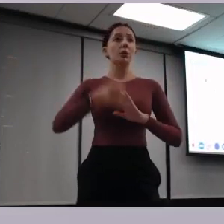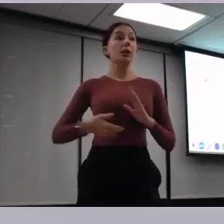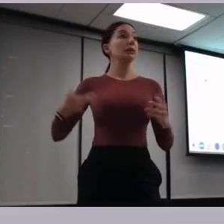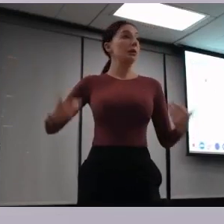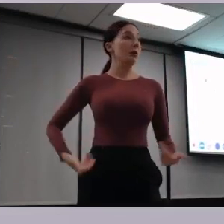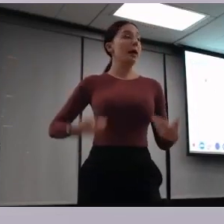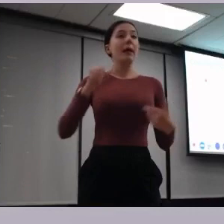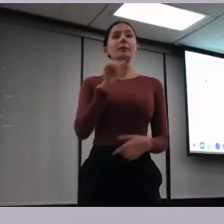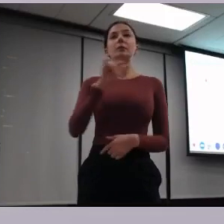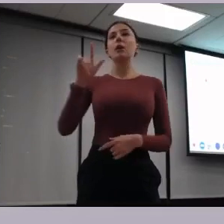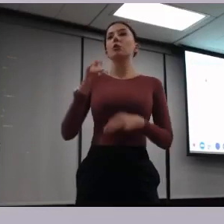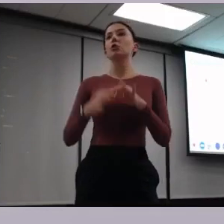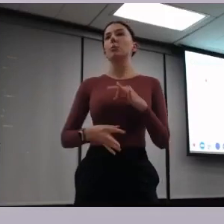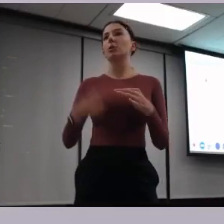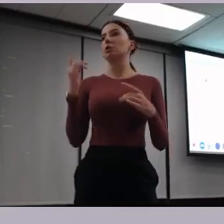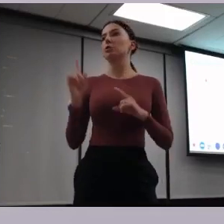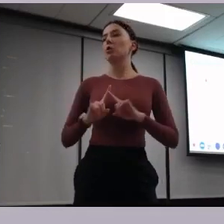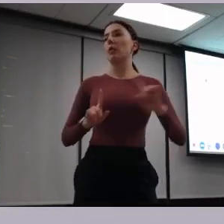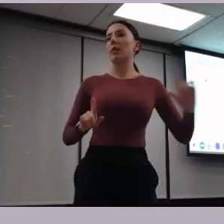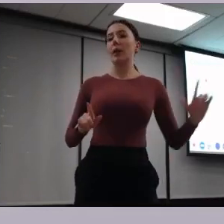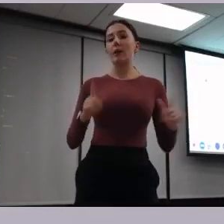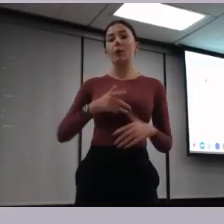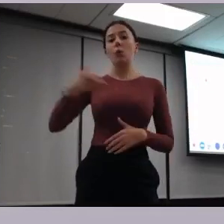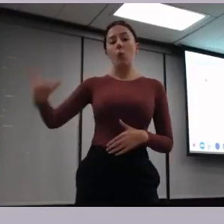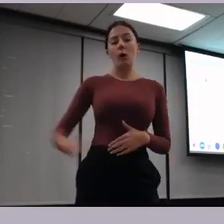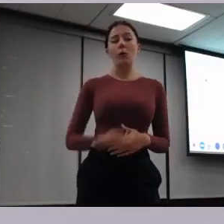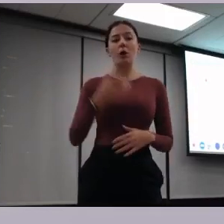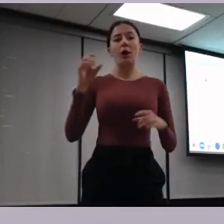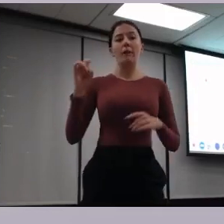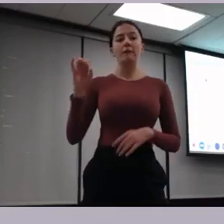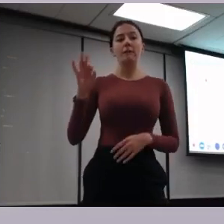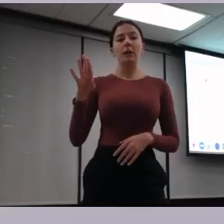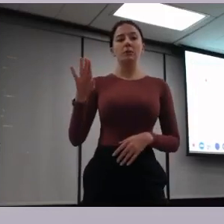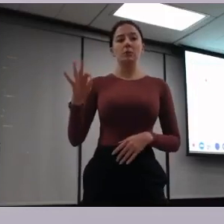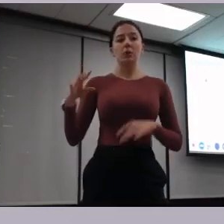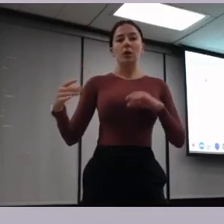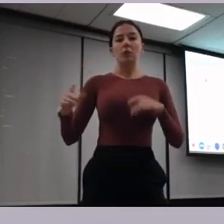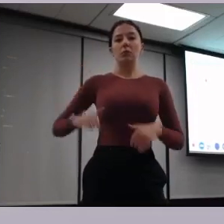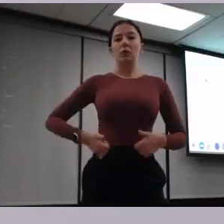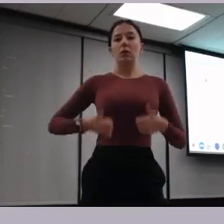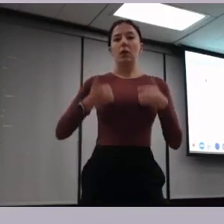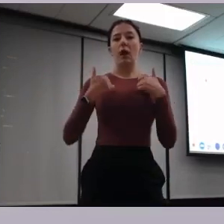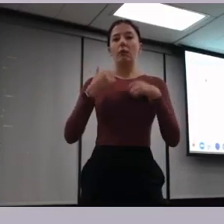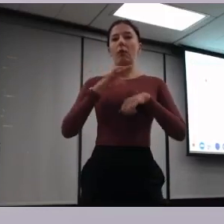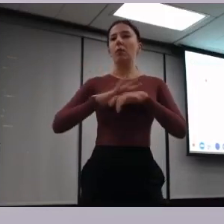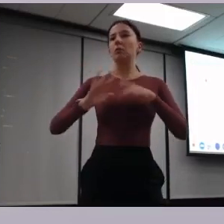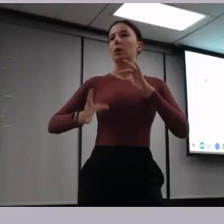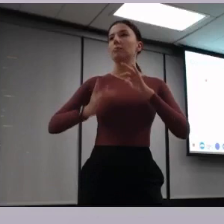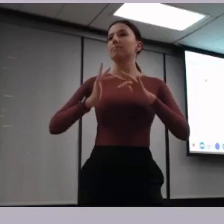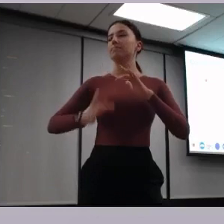We also want to welcome our Facebook Live people. Thank you. And we also are going